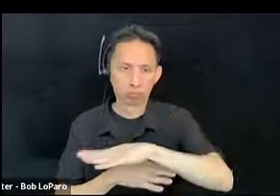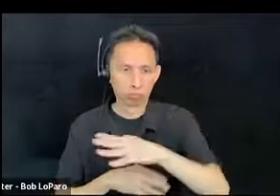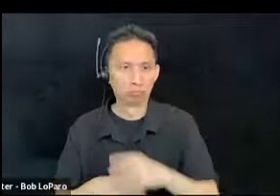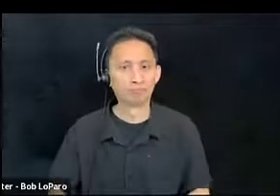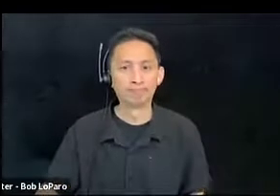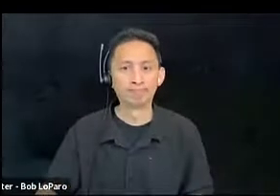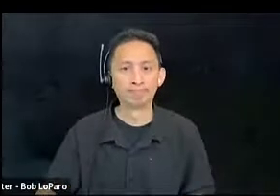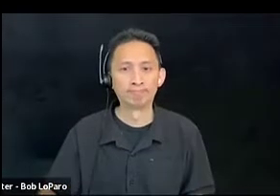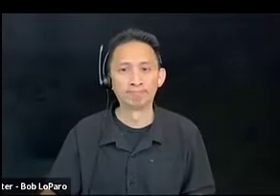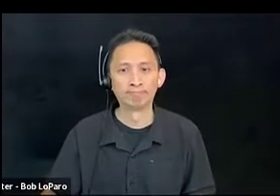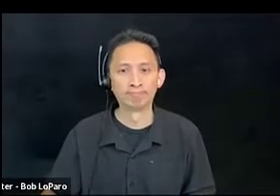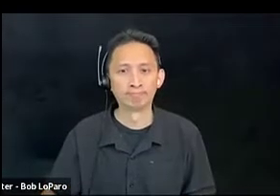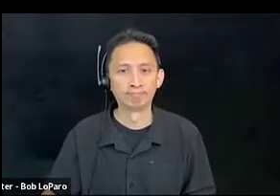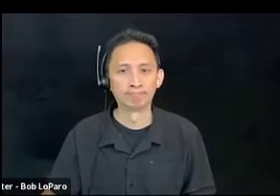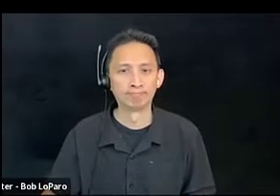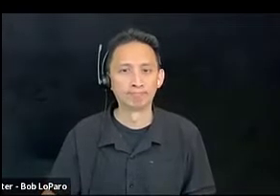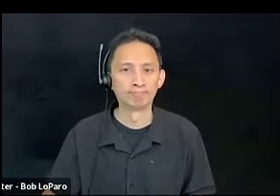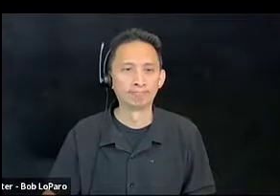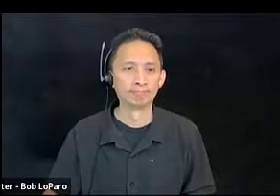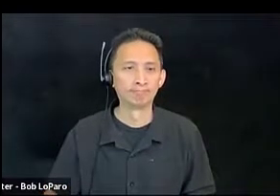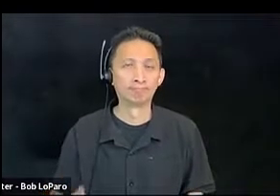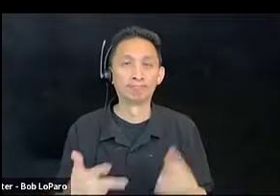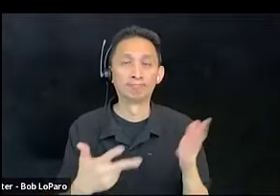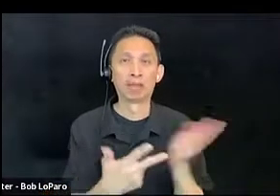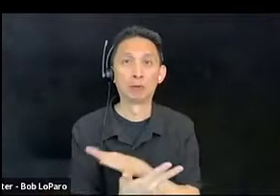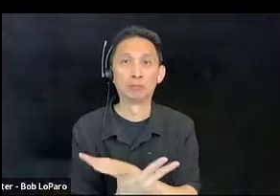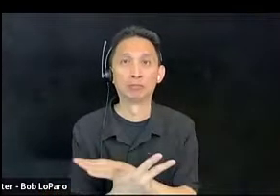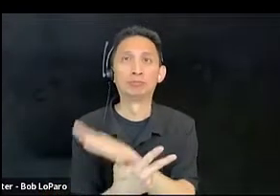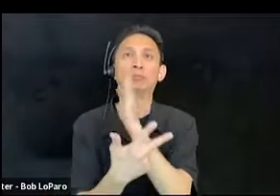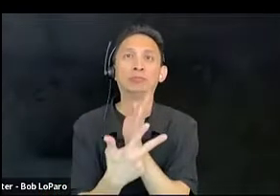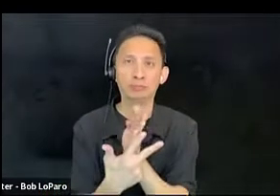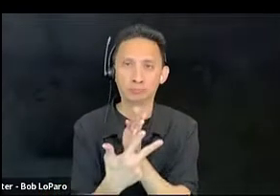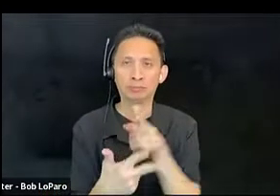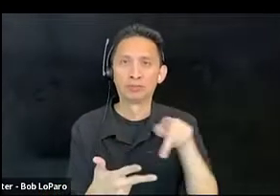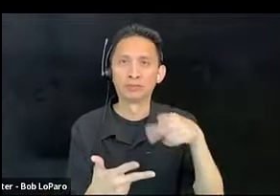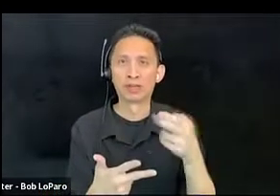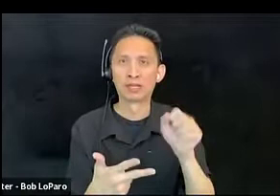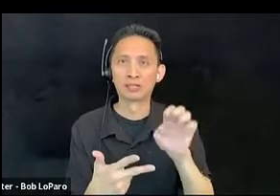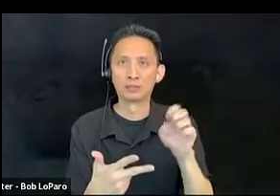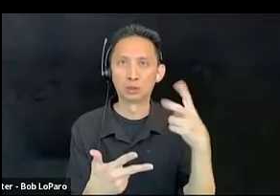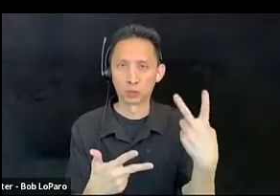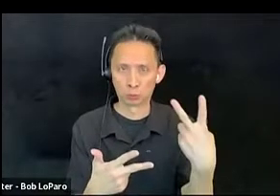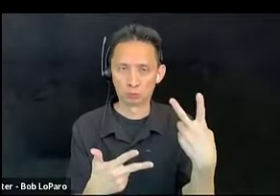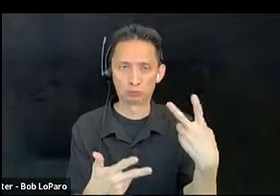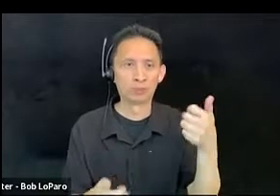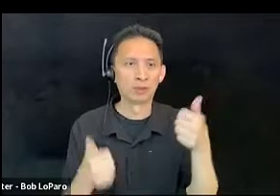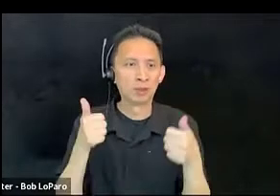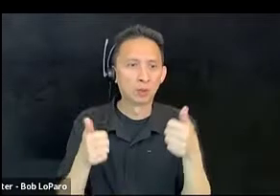So, again, you're in phase two now, just look at which is the section that applies to your student.